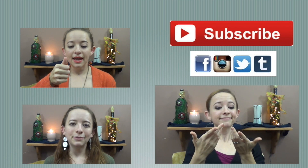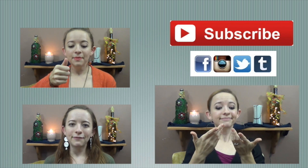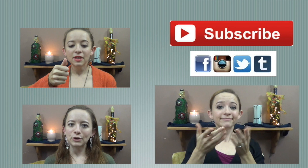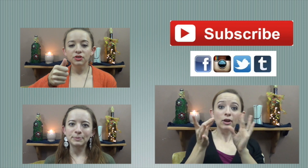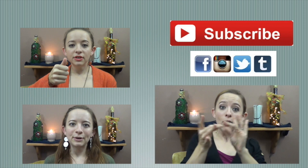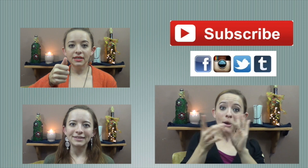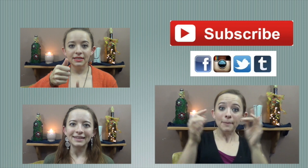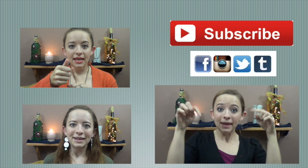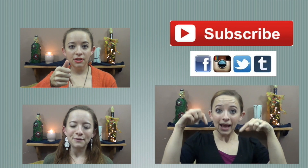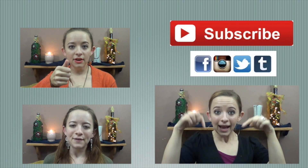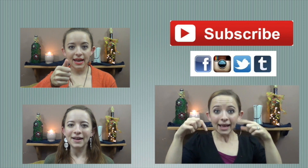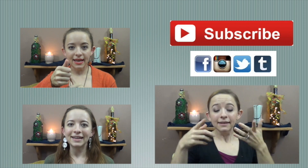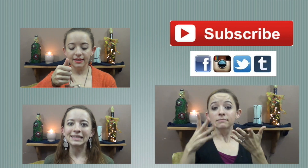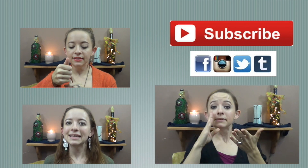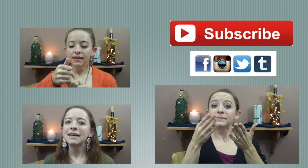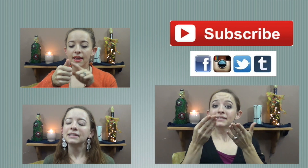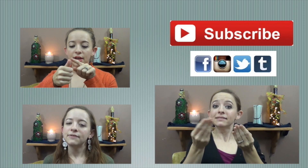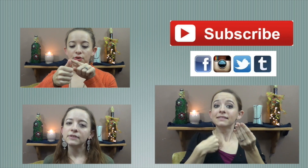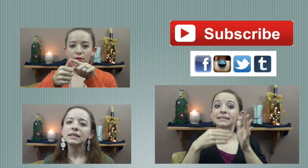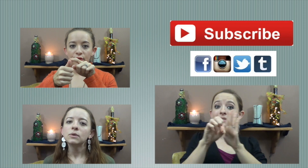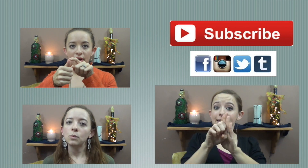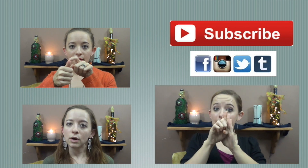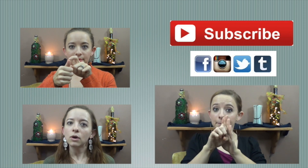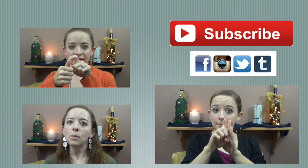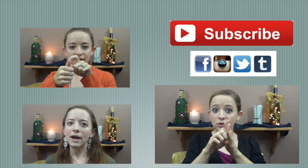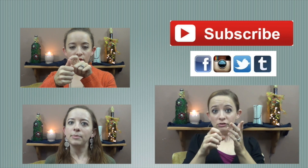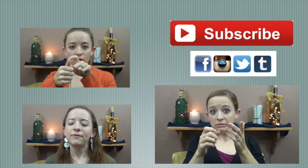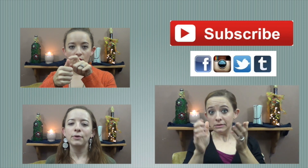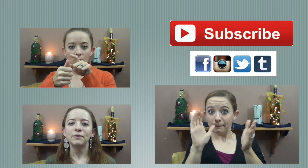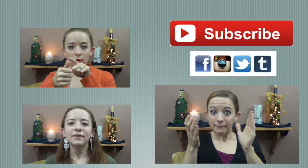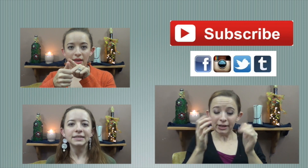you know join in with me. Leave comments below. You know give me some